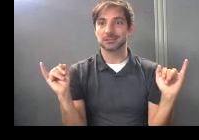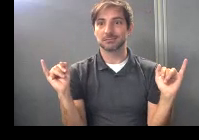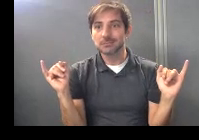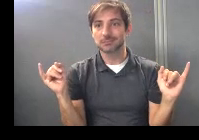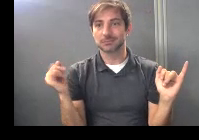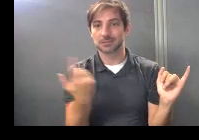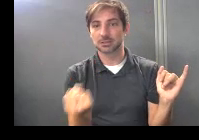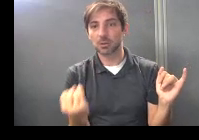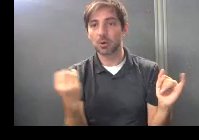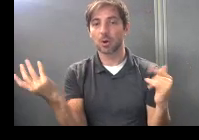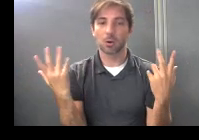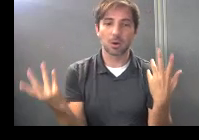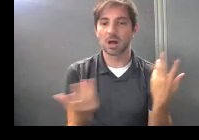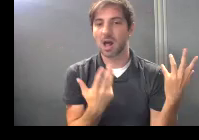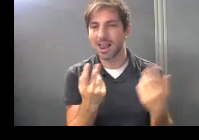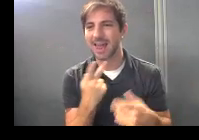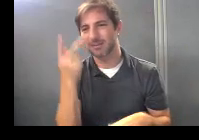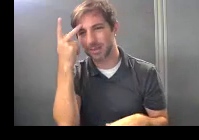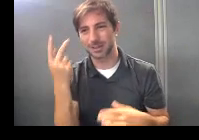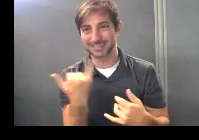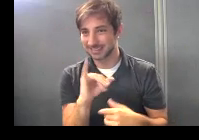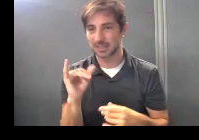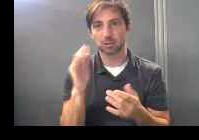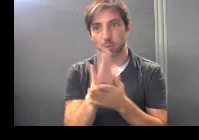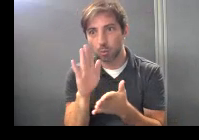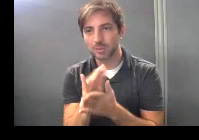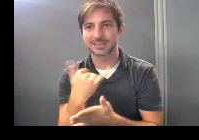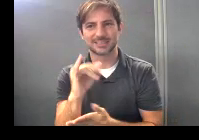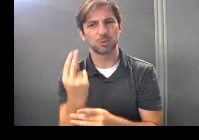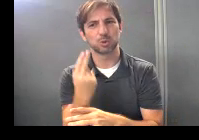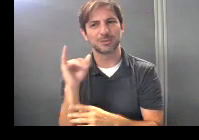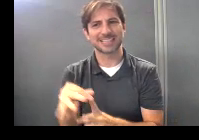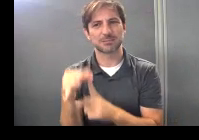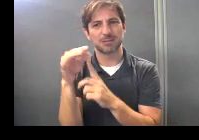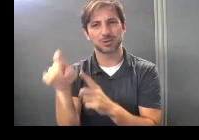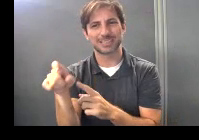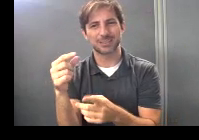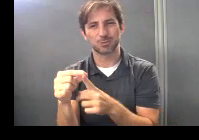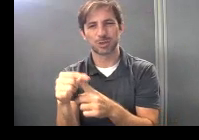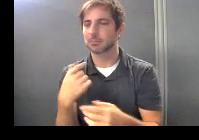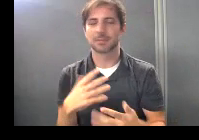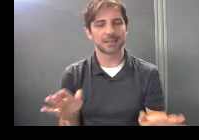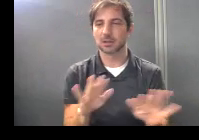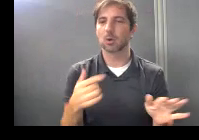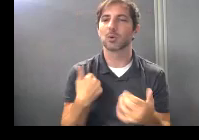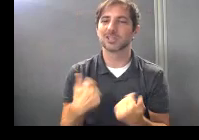USE IT. I CAN'T TELL YOU ONE WAY OR THE OTHER. A LOT OF PEOPLE PREFER THAT WE TRY TO MOVE AWAY FROM THAT LANGUAGE.